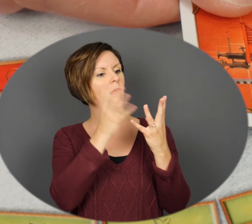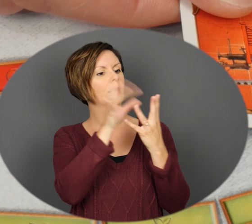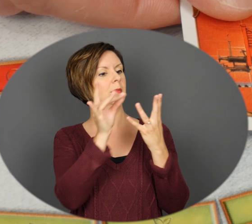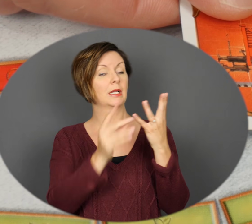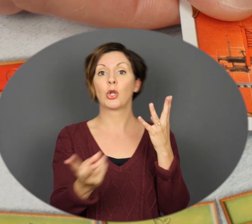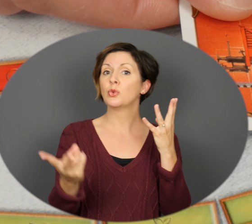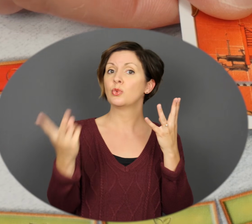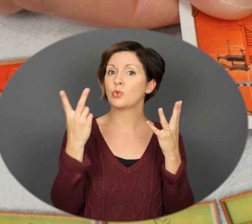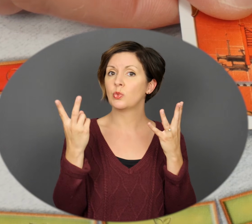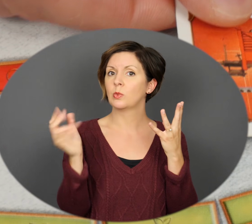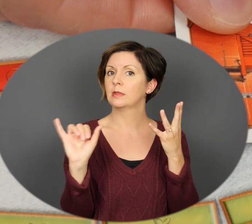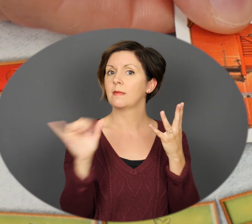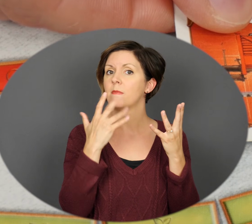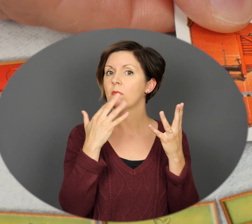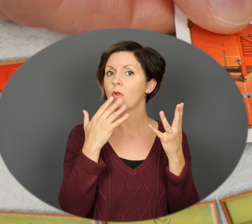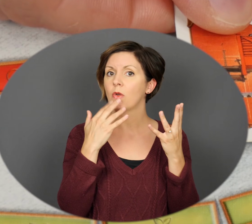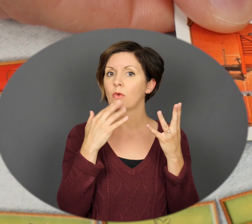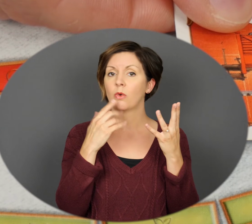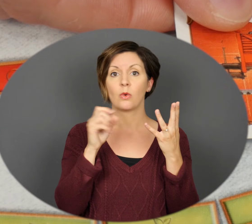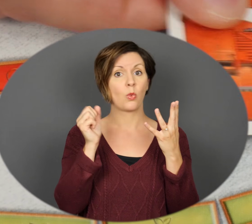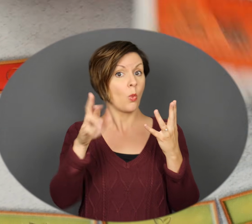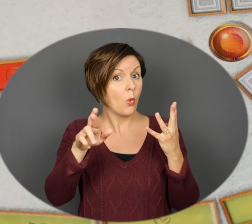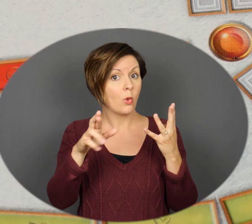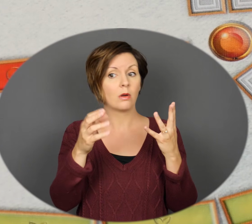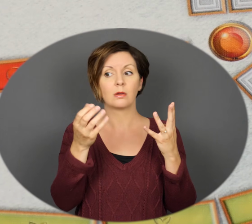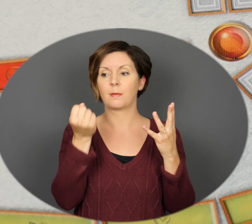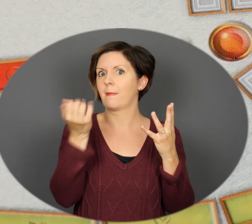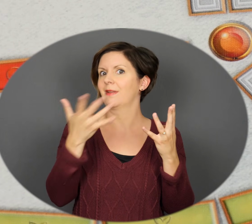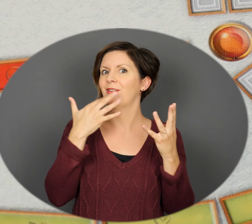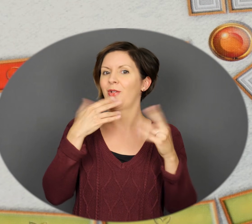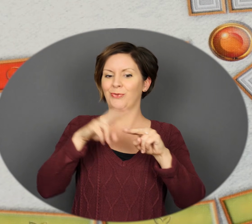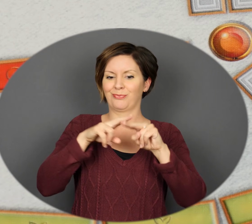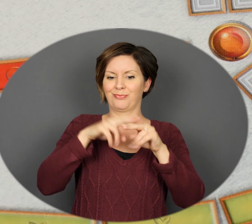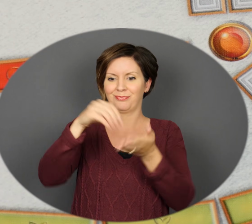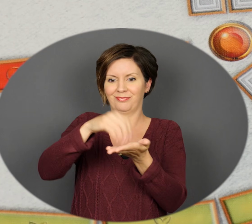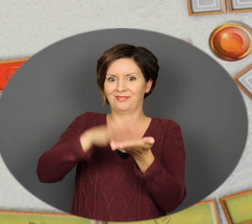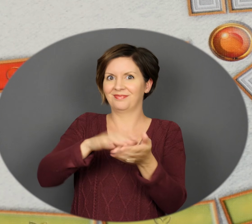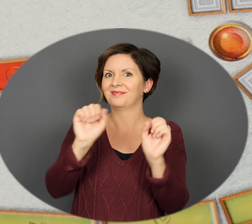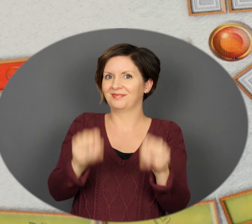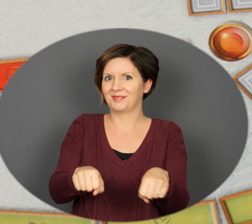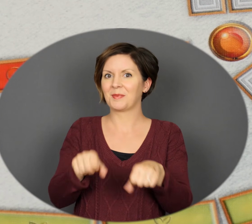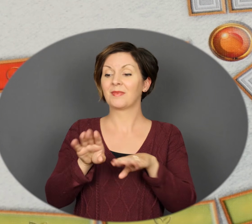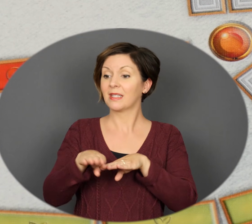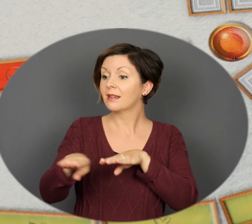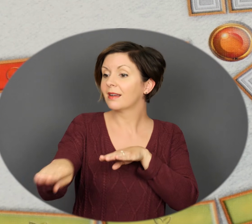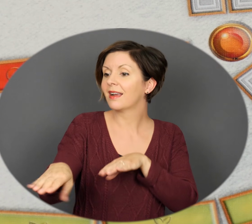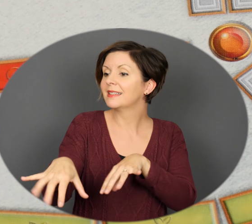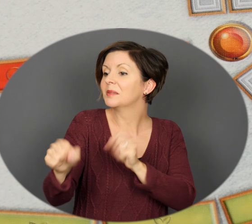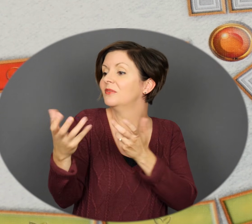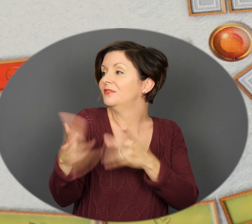matching colored trains and/or wilds. Either way, after a route is completed the person who placed